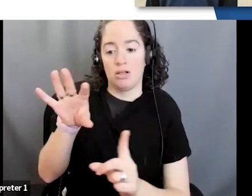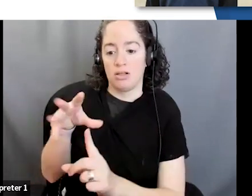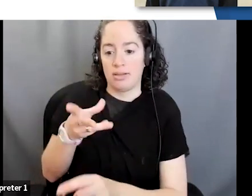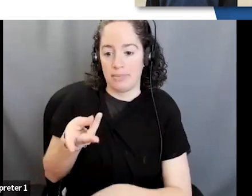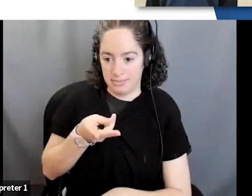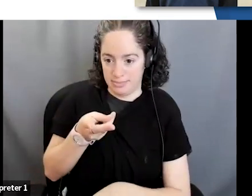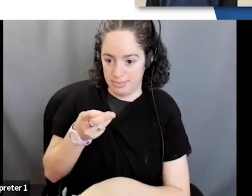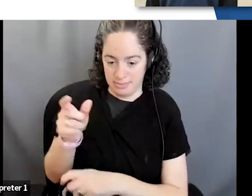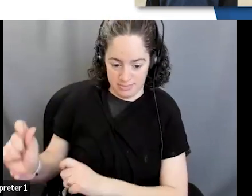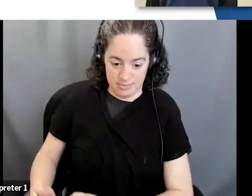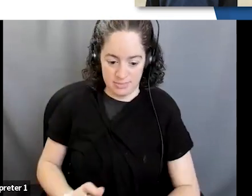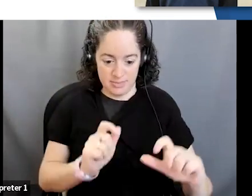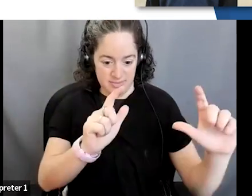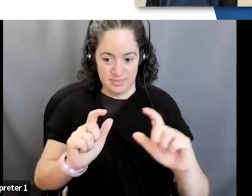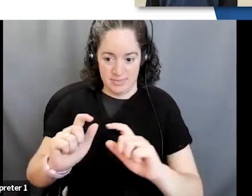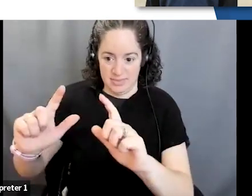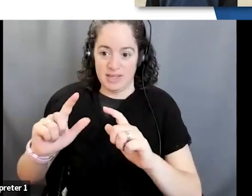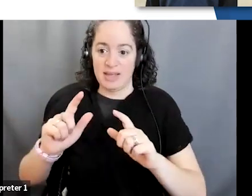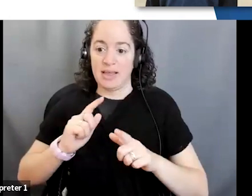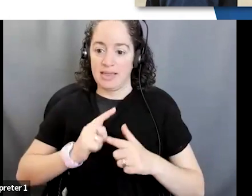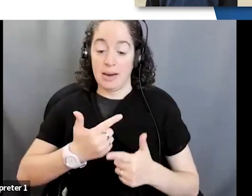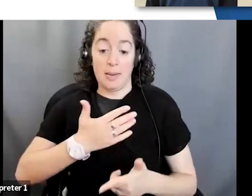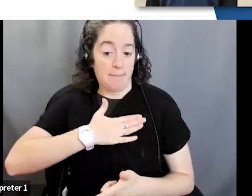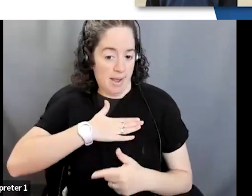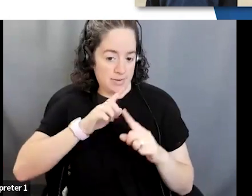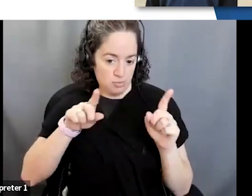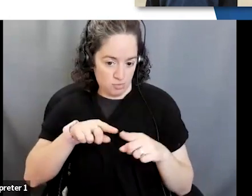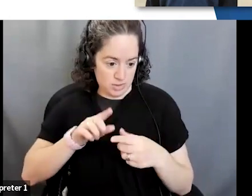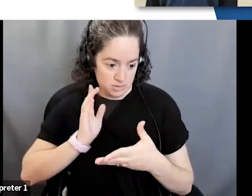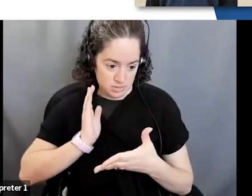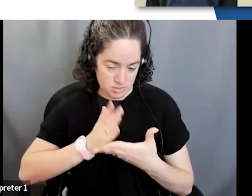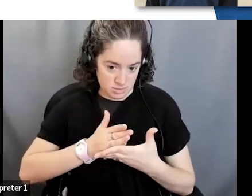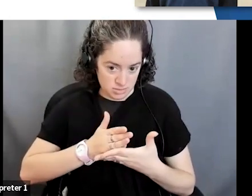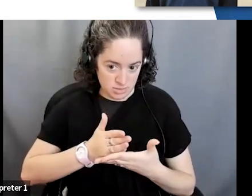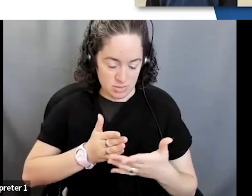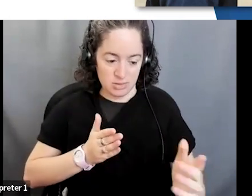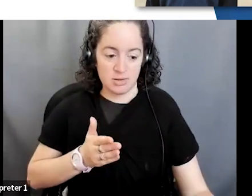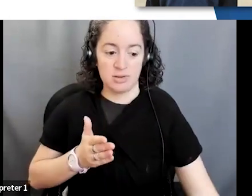and then I will stop sharing my screen and let you take over.